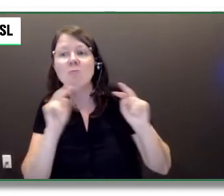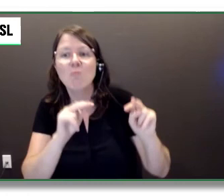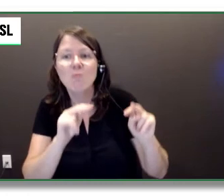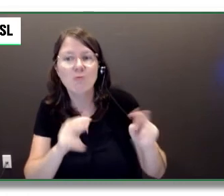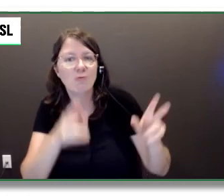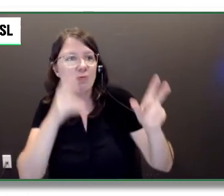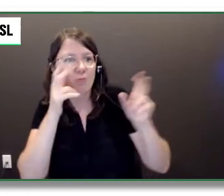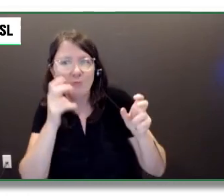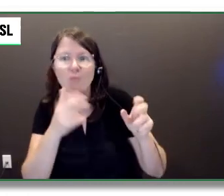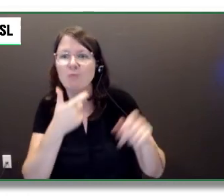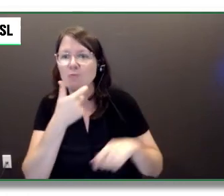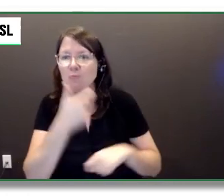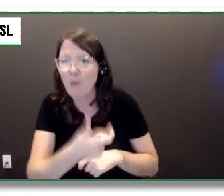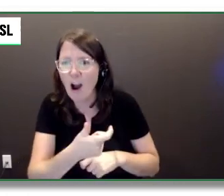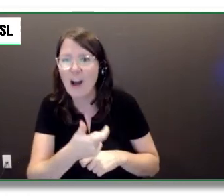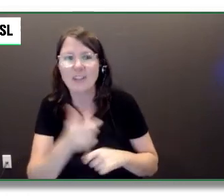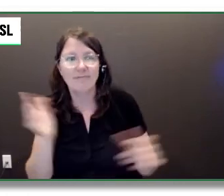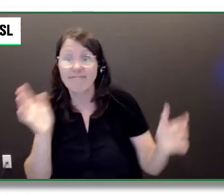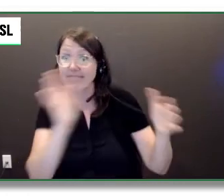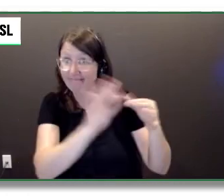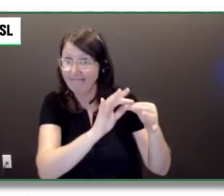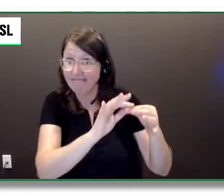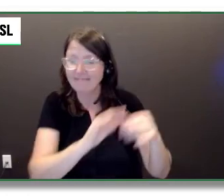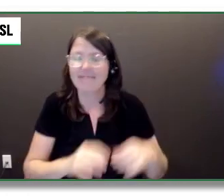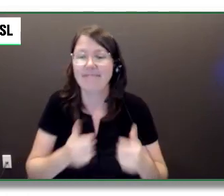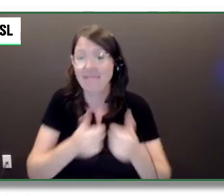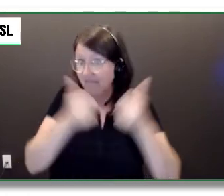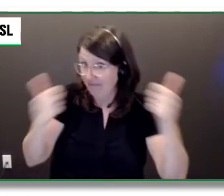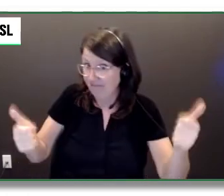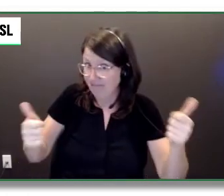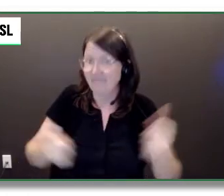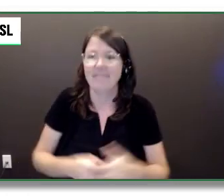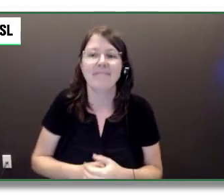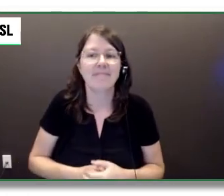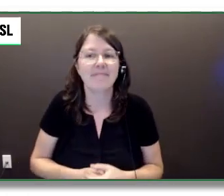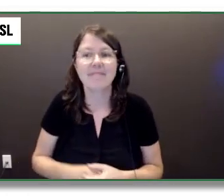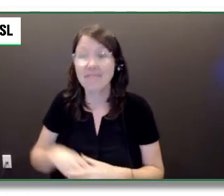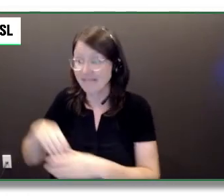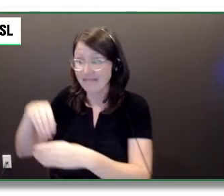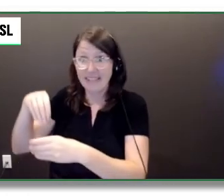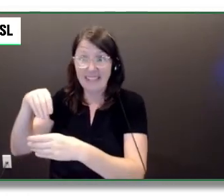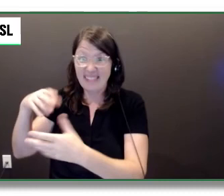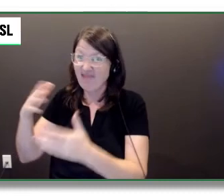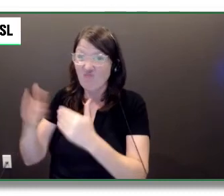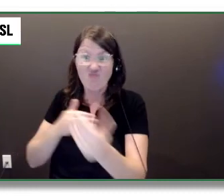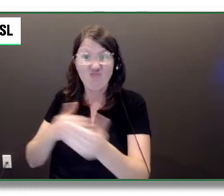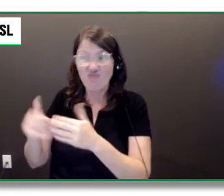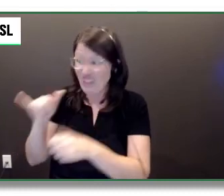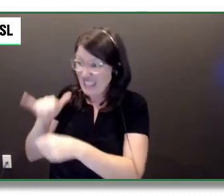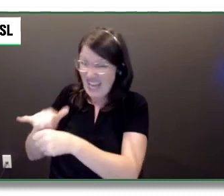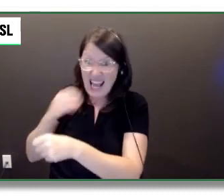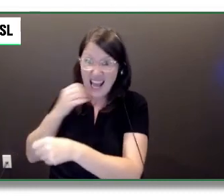just to say that virtually indoor nature connection, they have many health benefits. Some of them overlap with the benefits